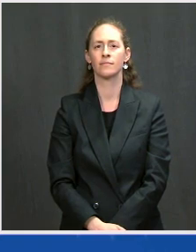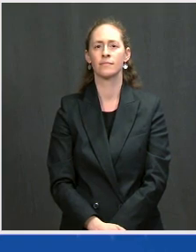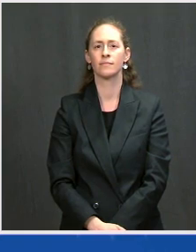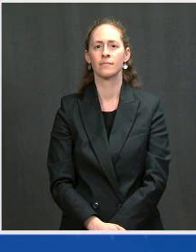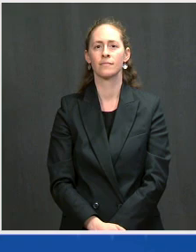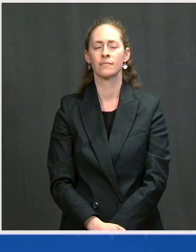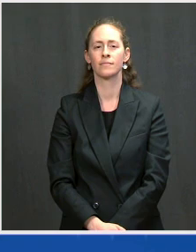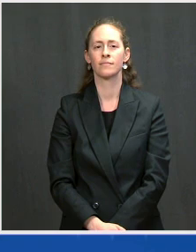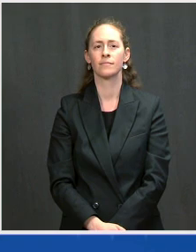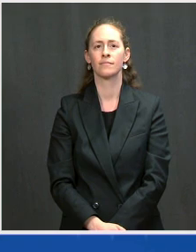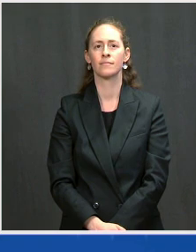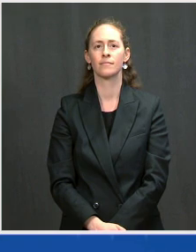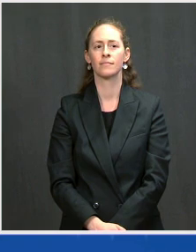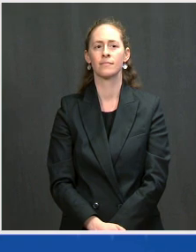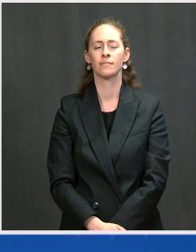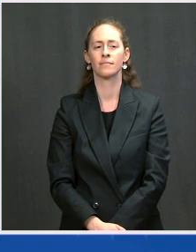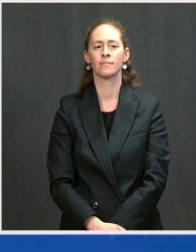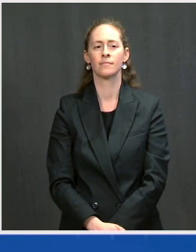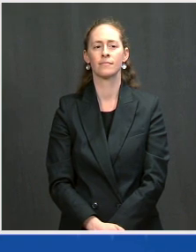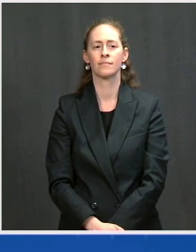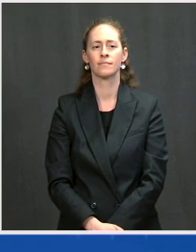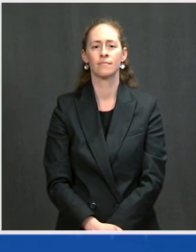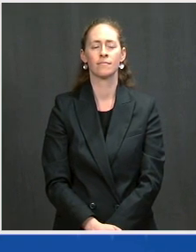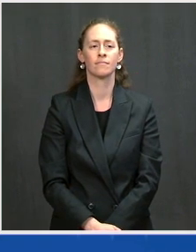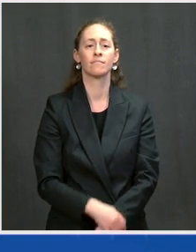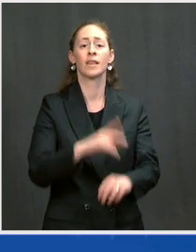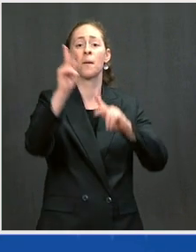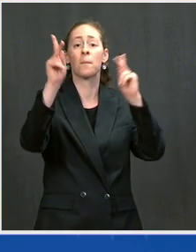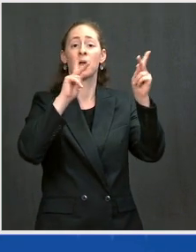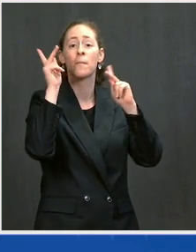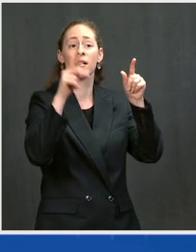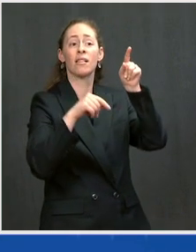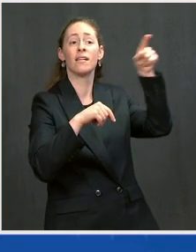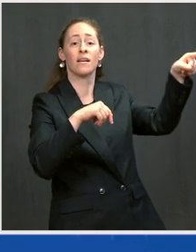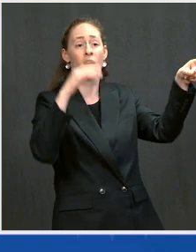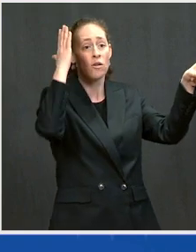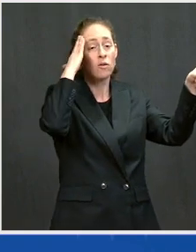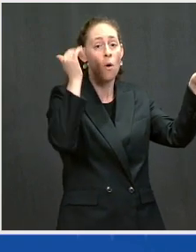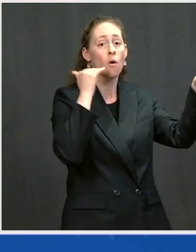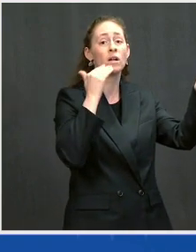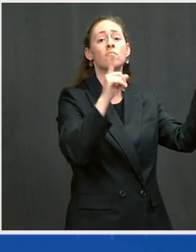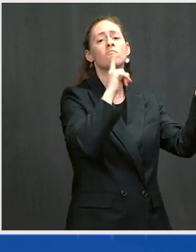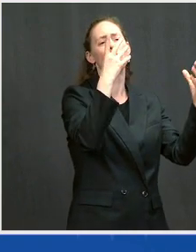President Moon: On behalf of the Korean people, I express deep gratitude and respect to them through to war veterans,